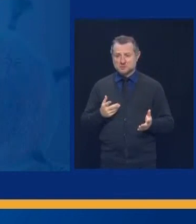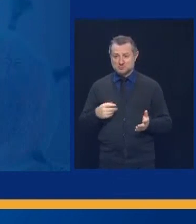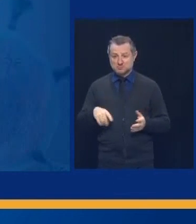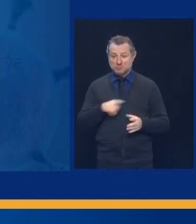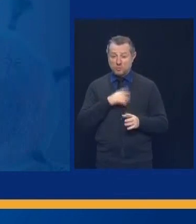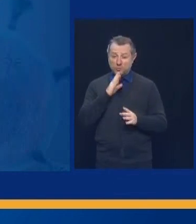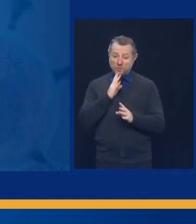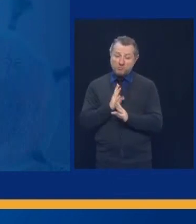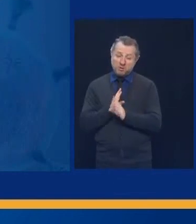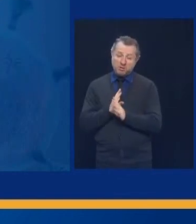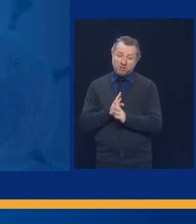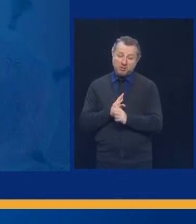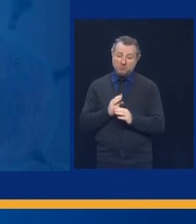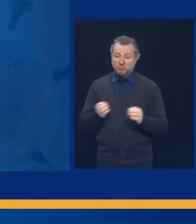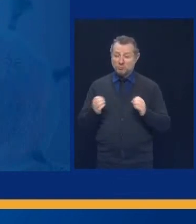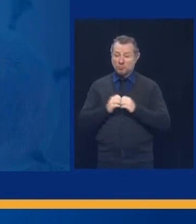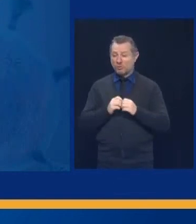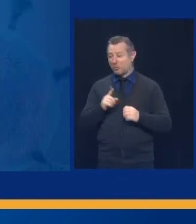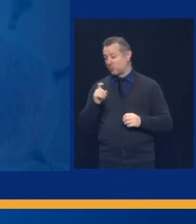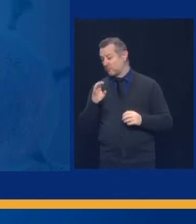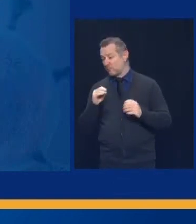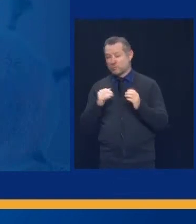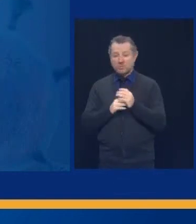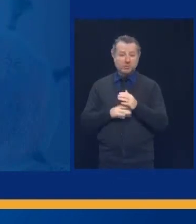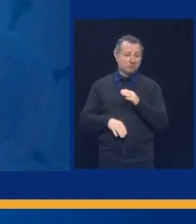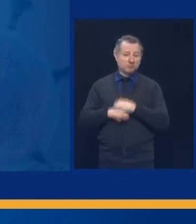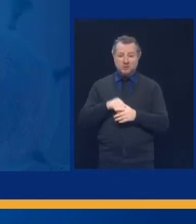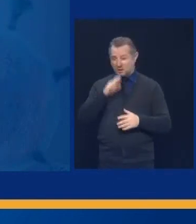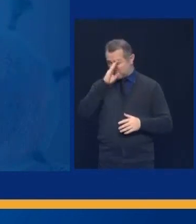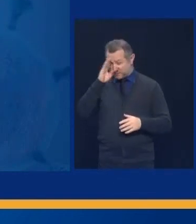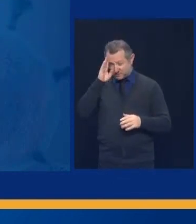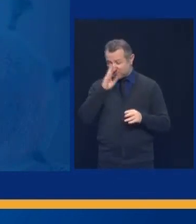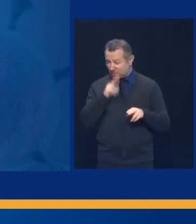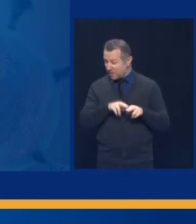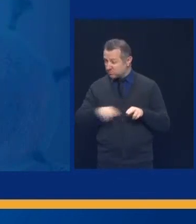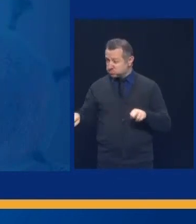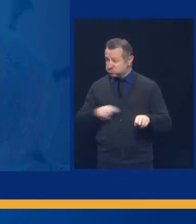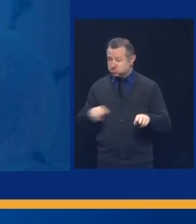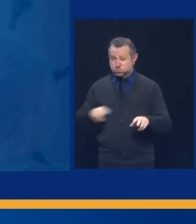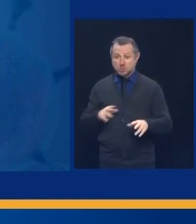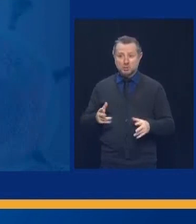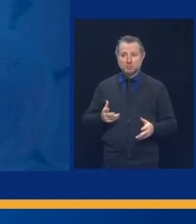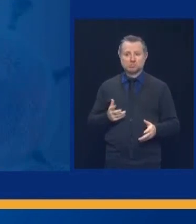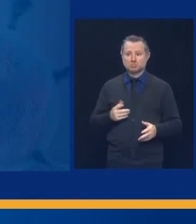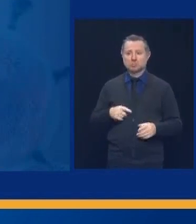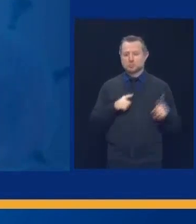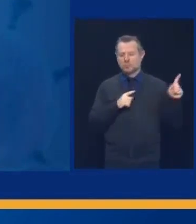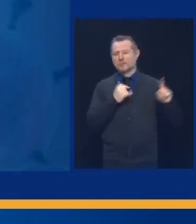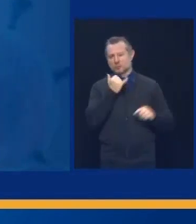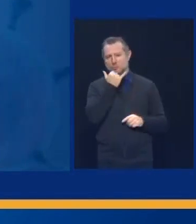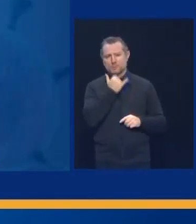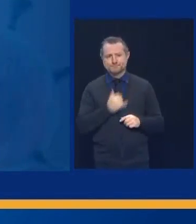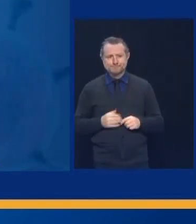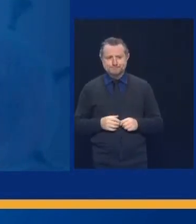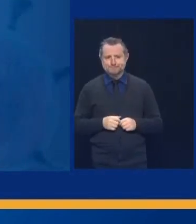IF THEY WERE RIGHT, AND YOU CAN'T CONTROL THE VIRUS, THEN WE WOULD HAVE HAD ÷;>110,000 TO